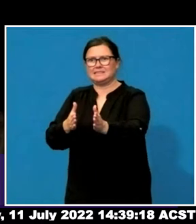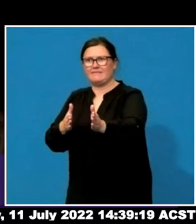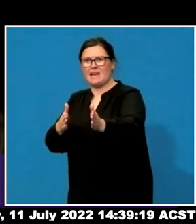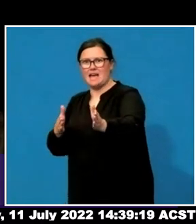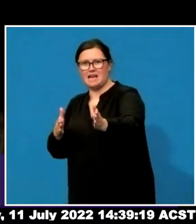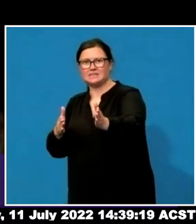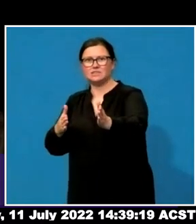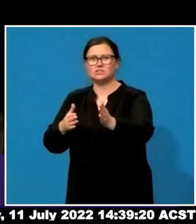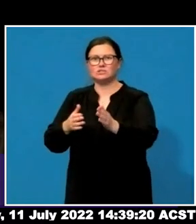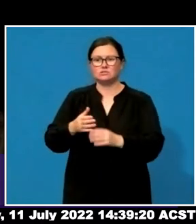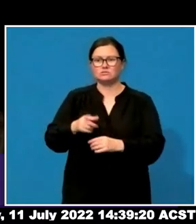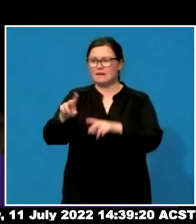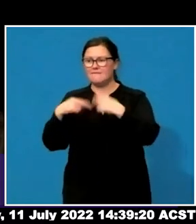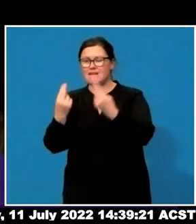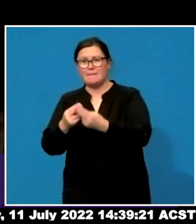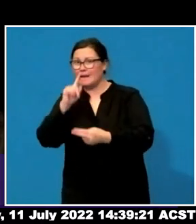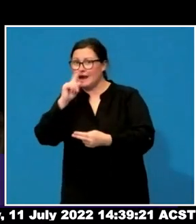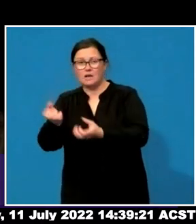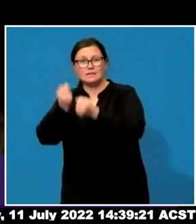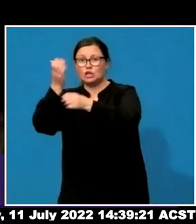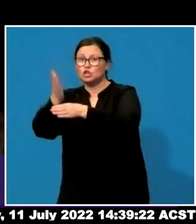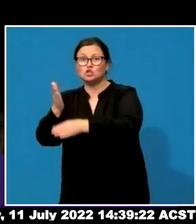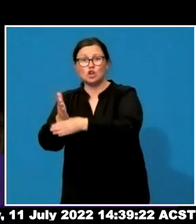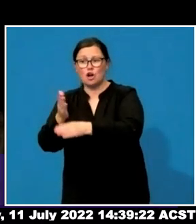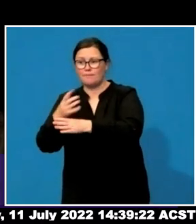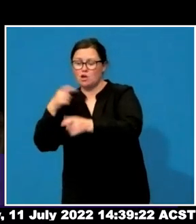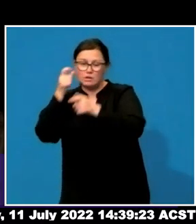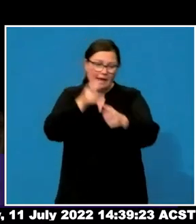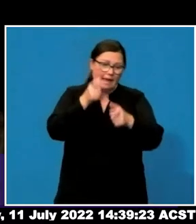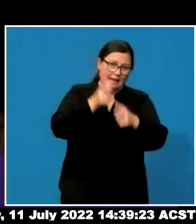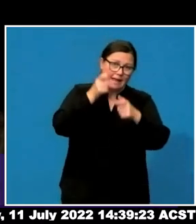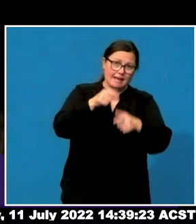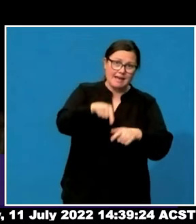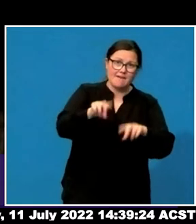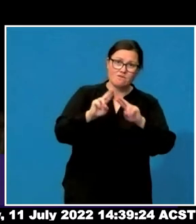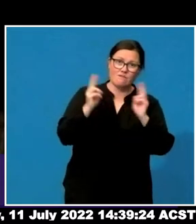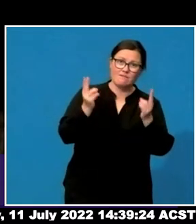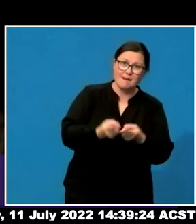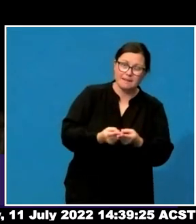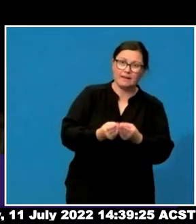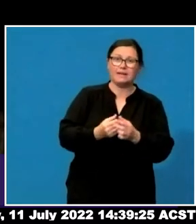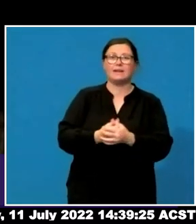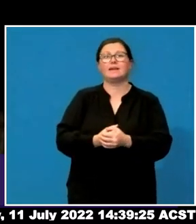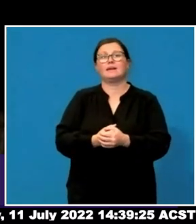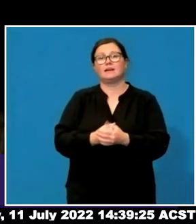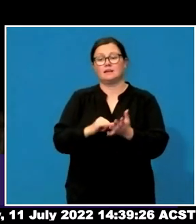for family. And consequently, if it is that the scheme was restructured to allow families